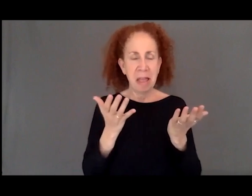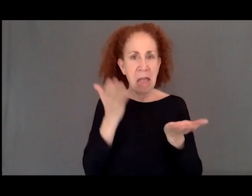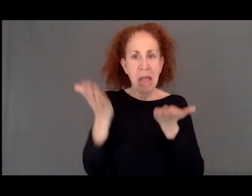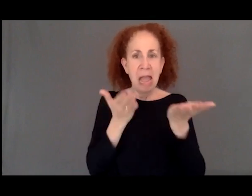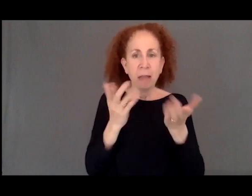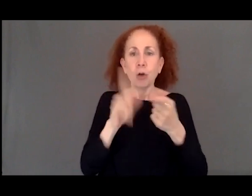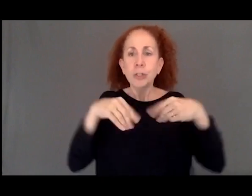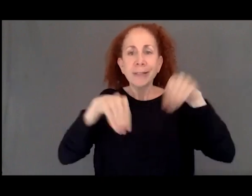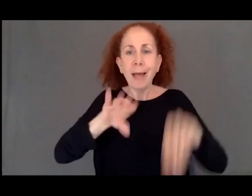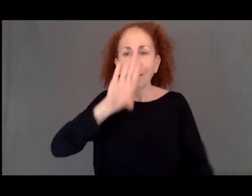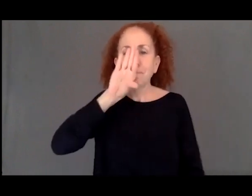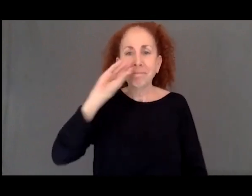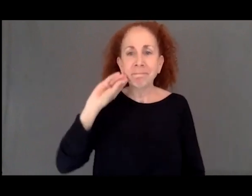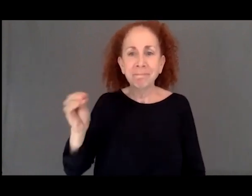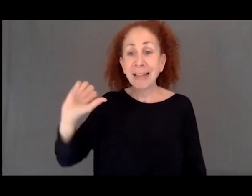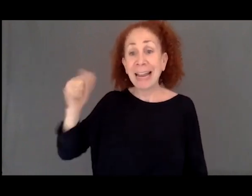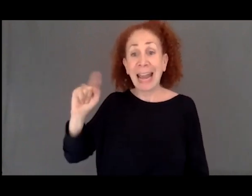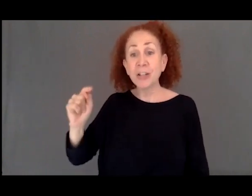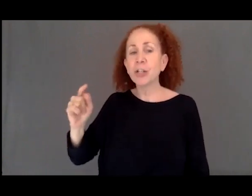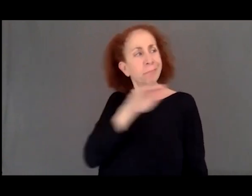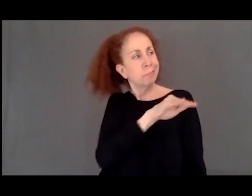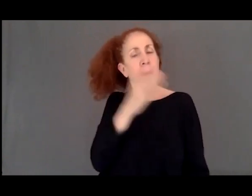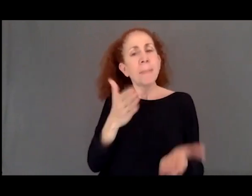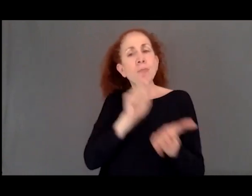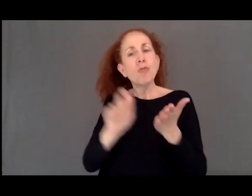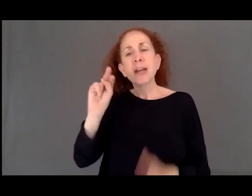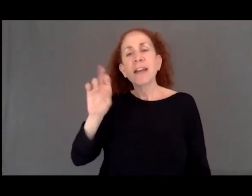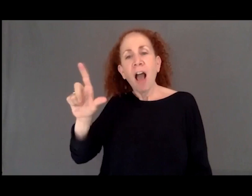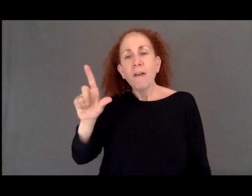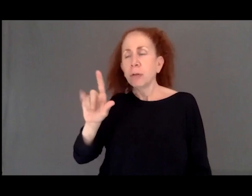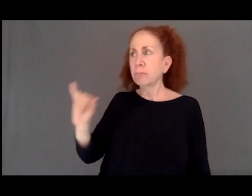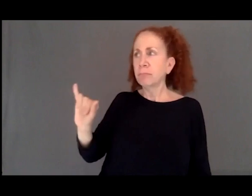we couldn't sell it. And so my agent said, why don't you write a novel? I said, fine, I'm going to write a novel. Wow.